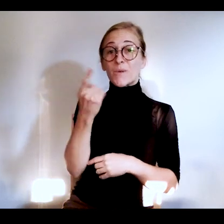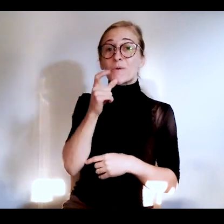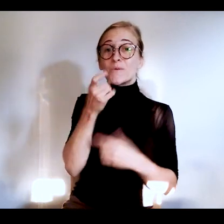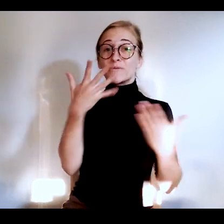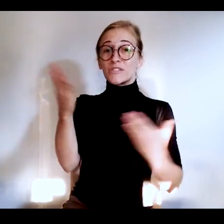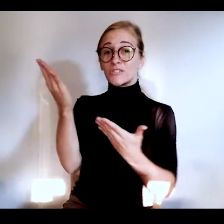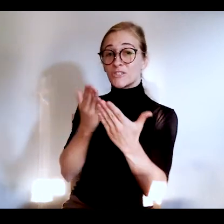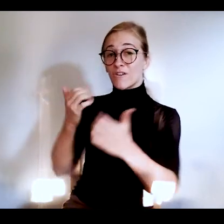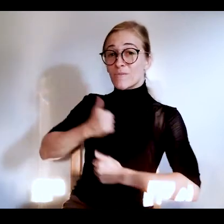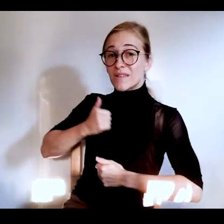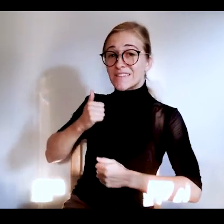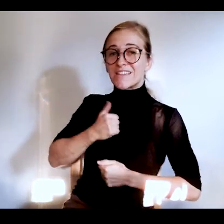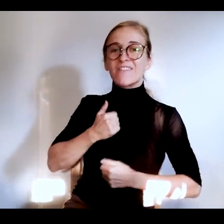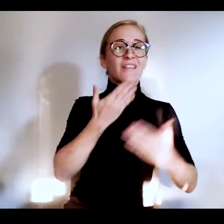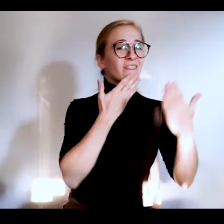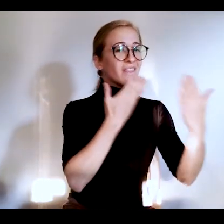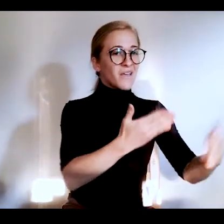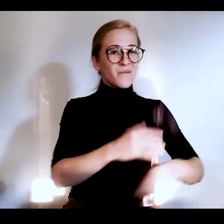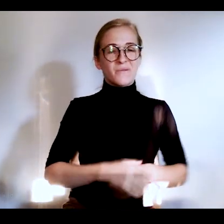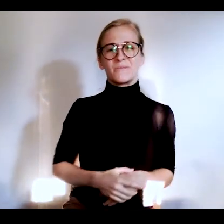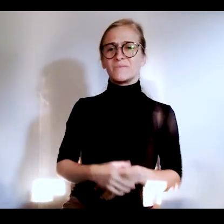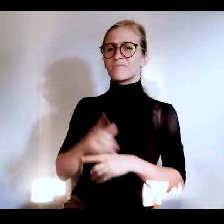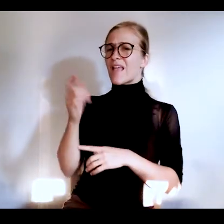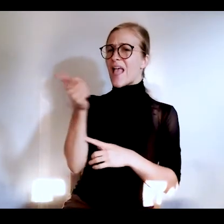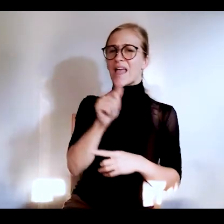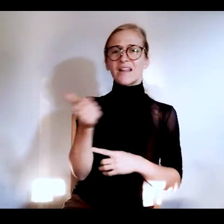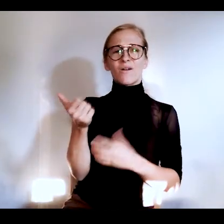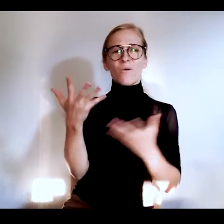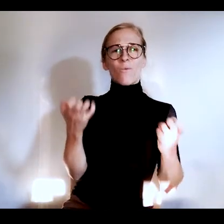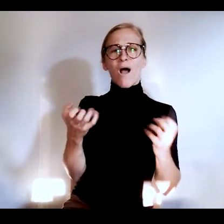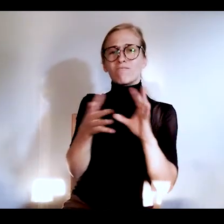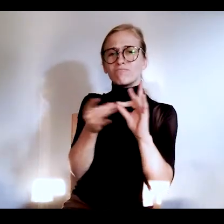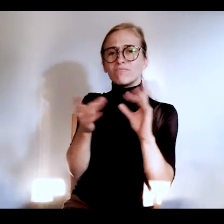Is there anything else you three want to say before we end the podcast?